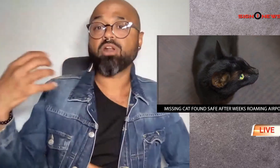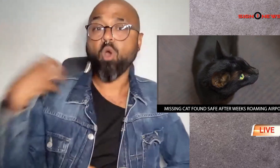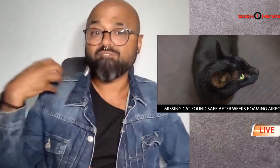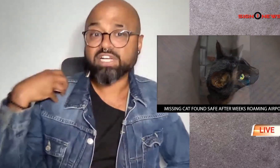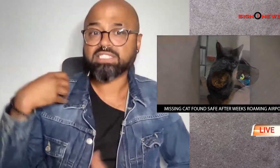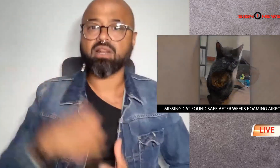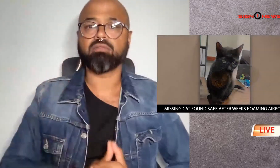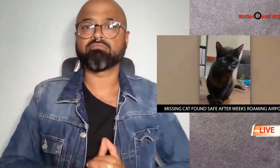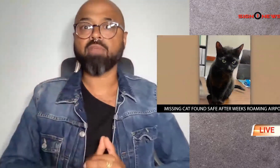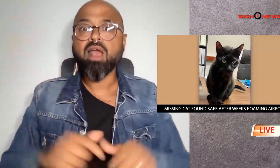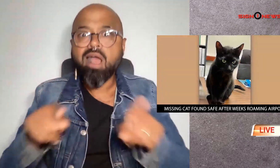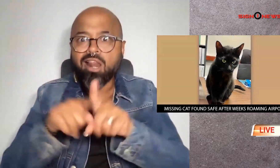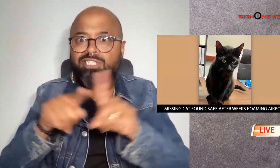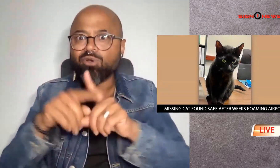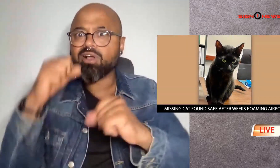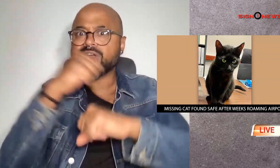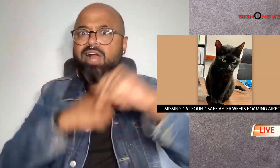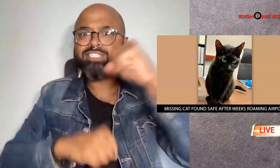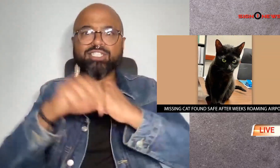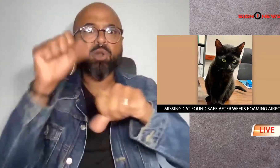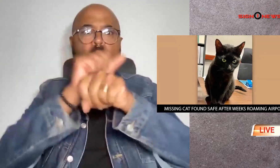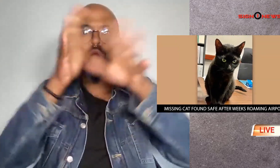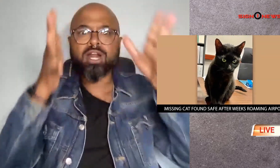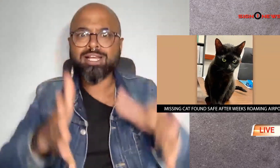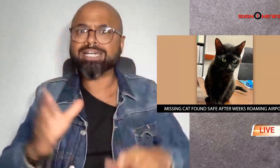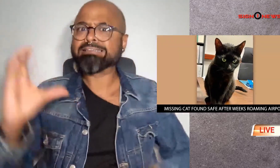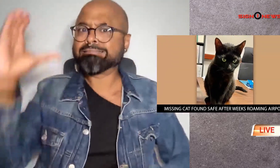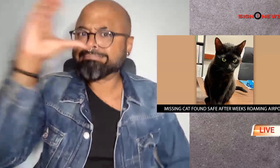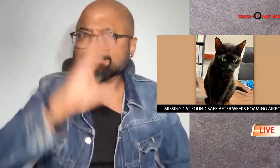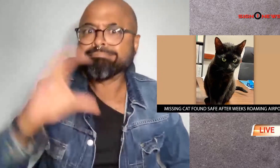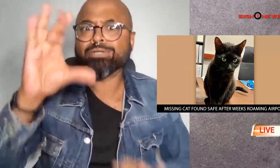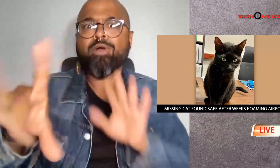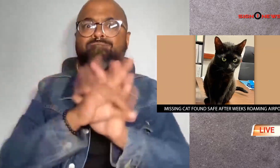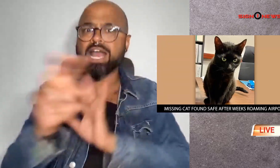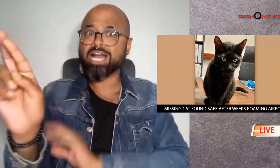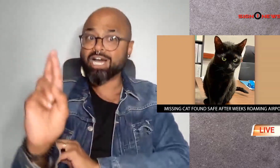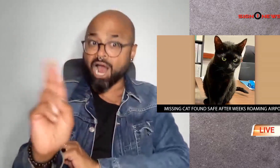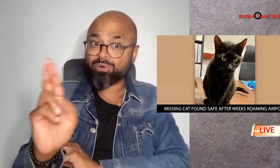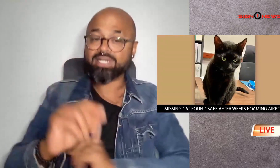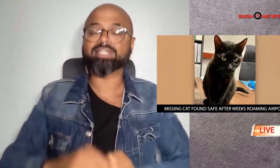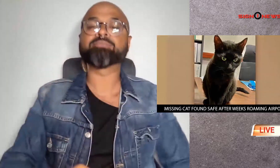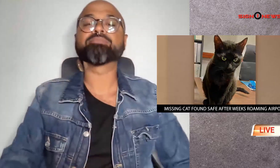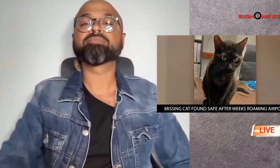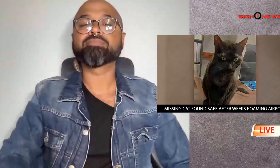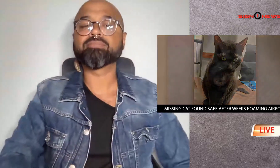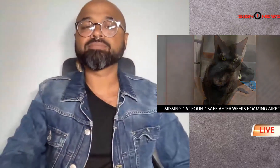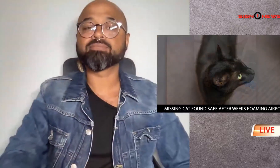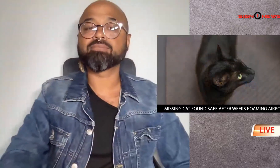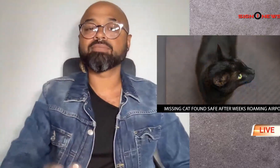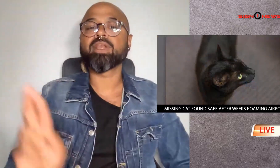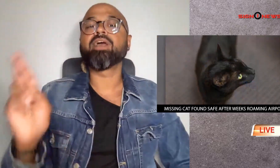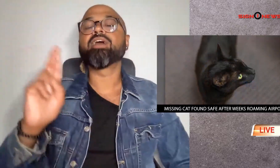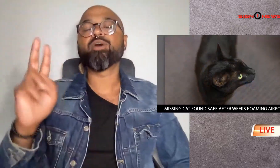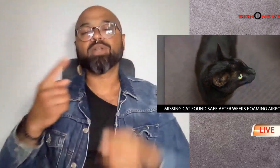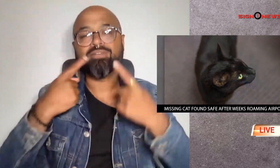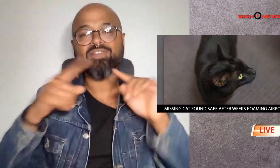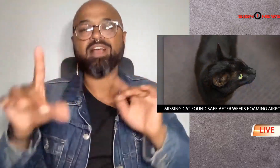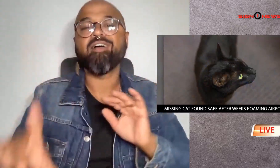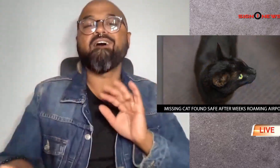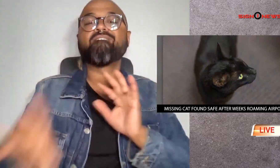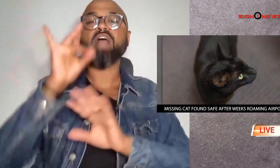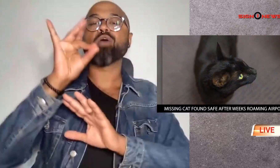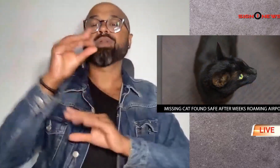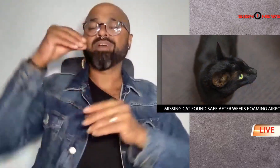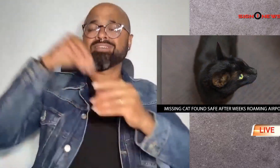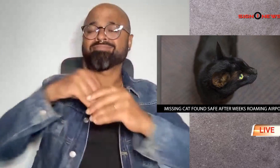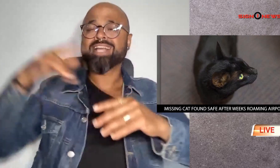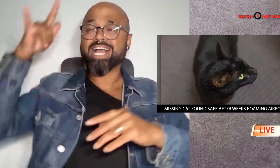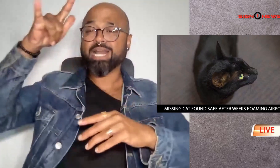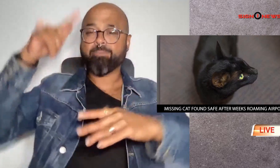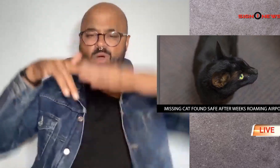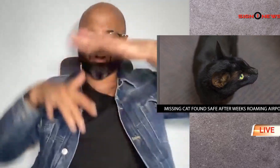airline crew airport officials and even construction workers tried to find this cat she was eventually